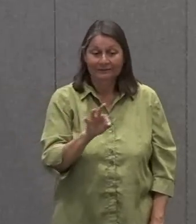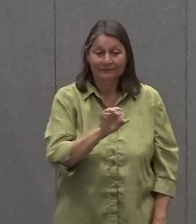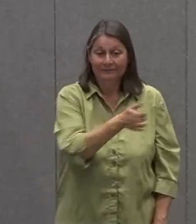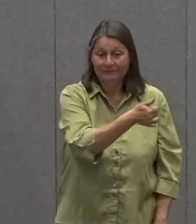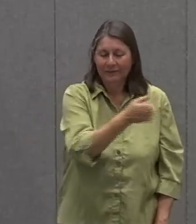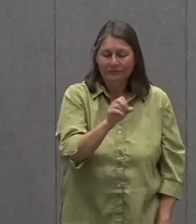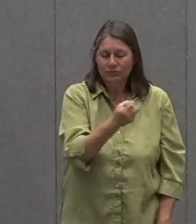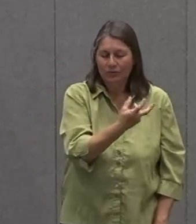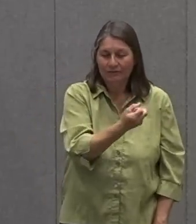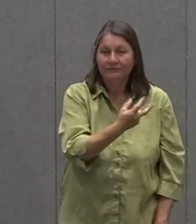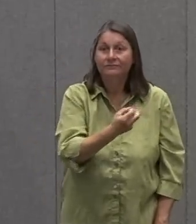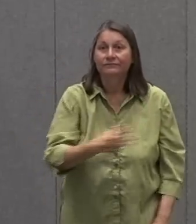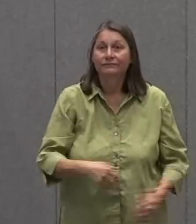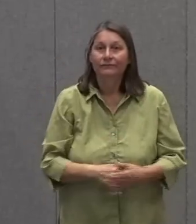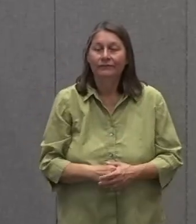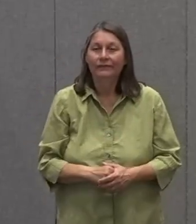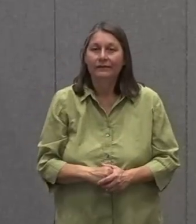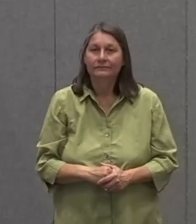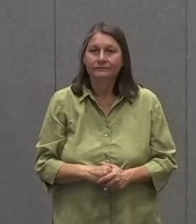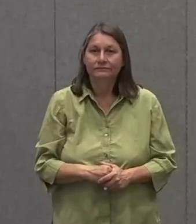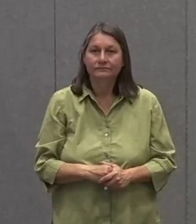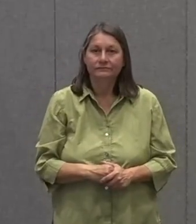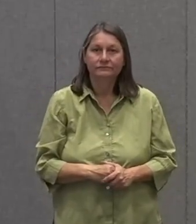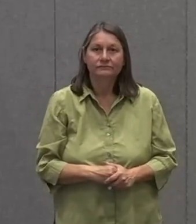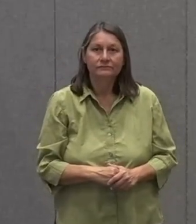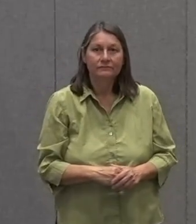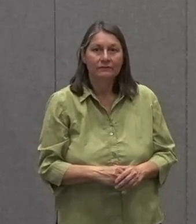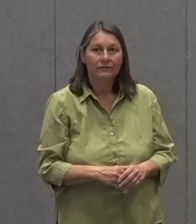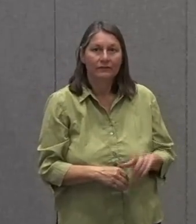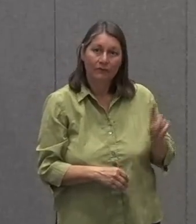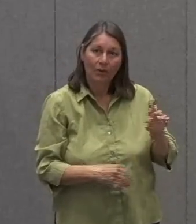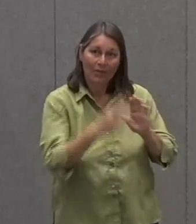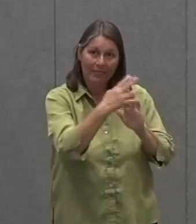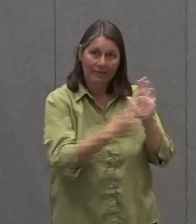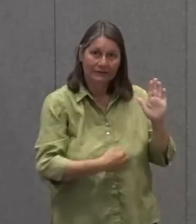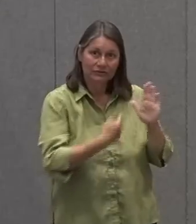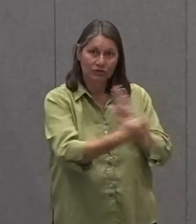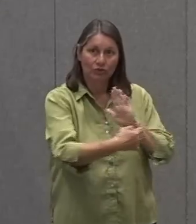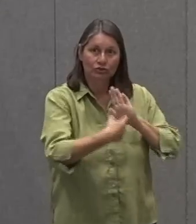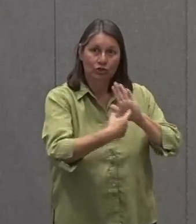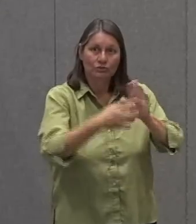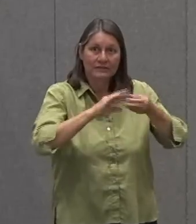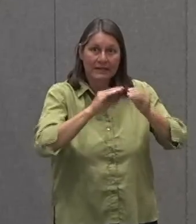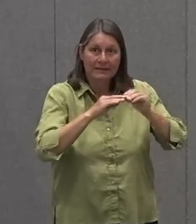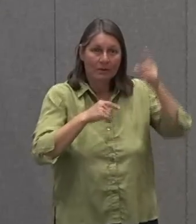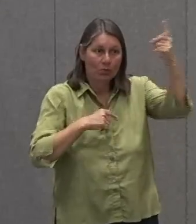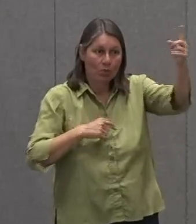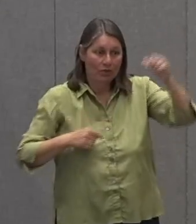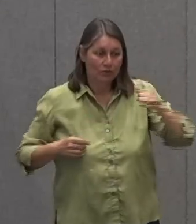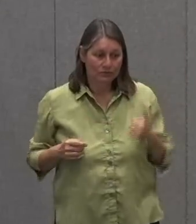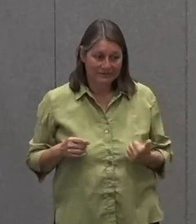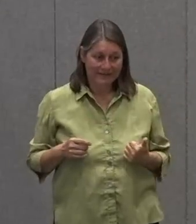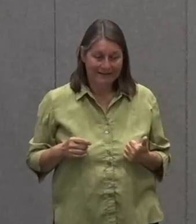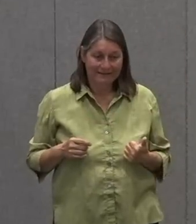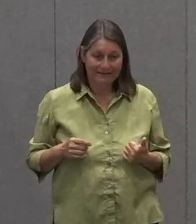my chart says here that I have the number one through 10. I have the ways I can count to that number,